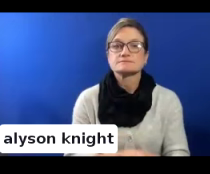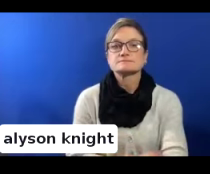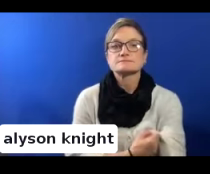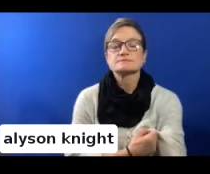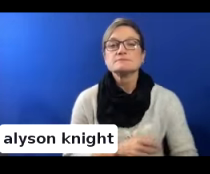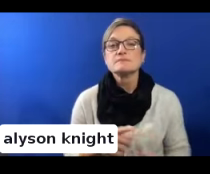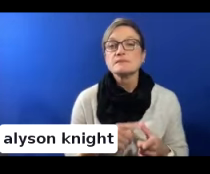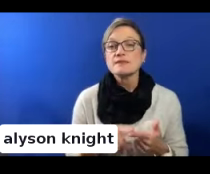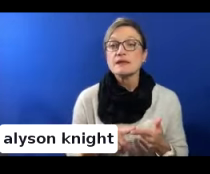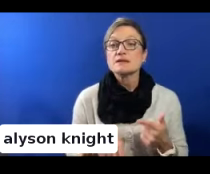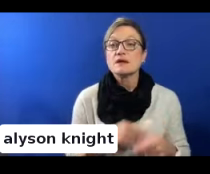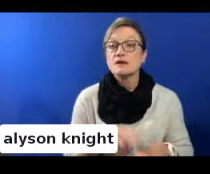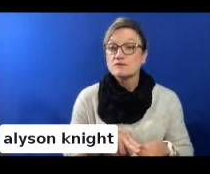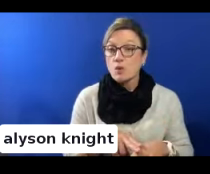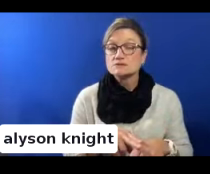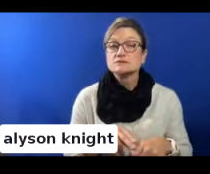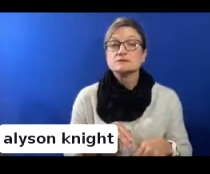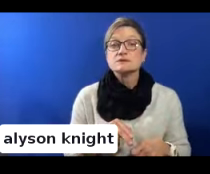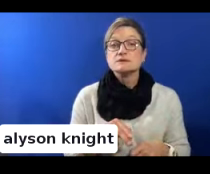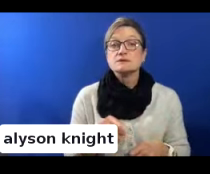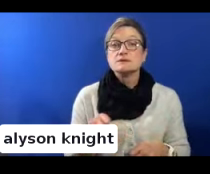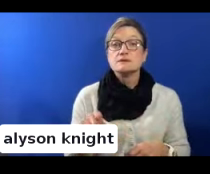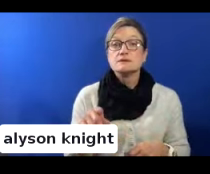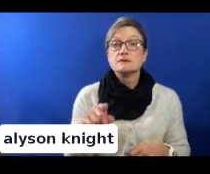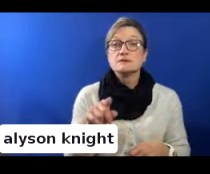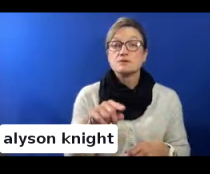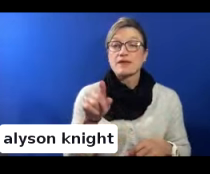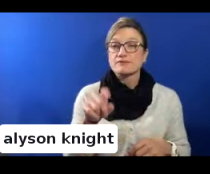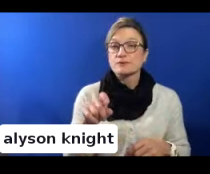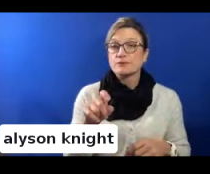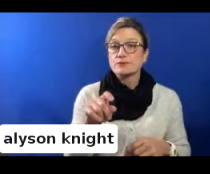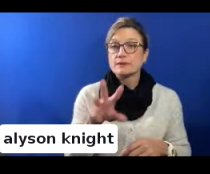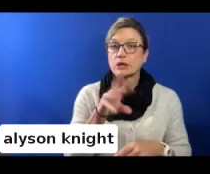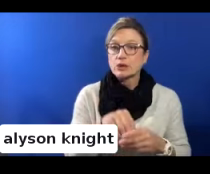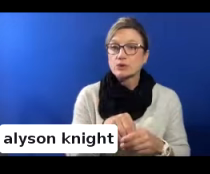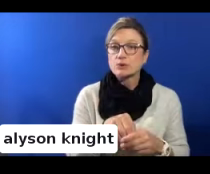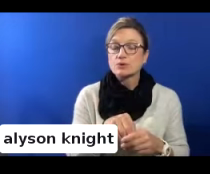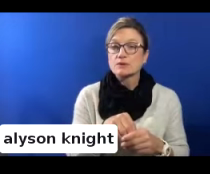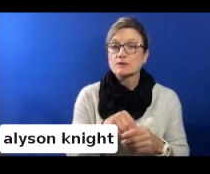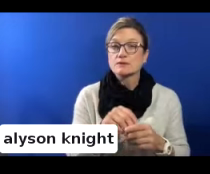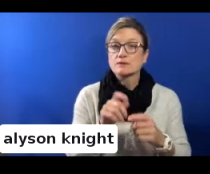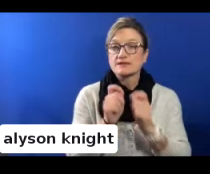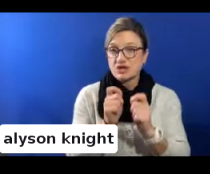Then of course, again, you would have to include the change in the narrative.